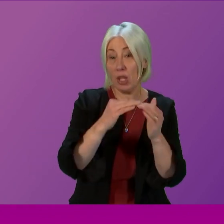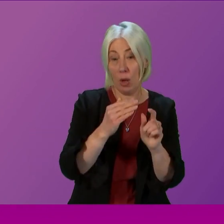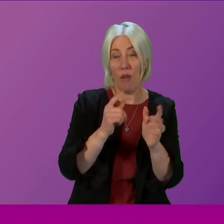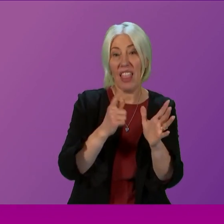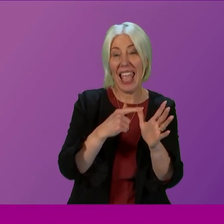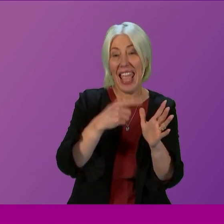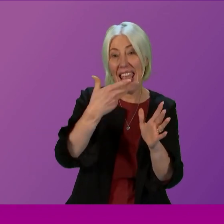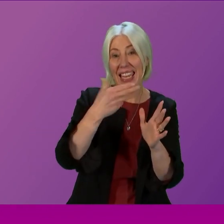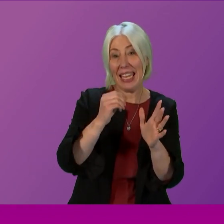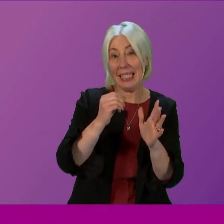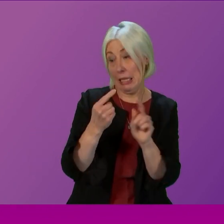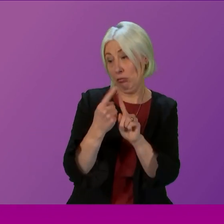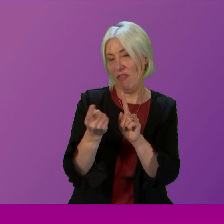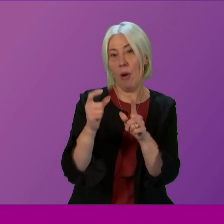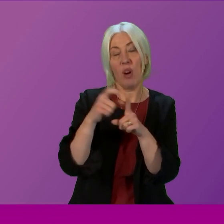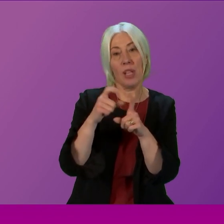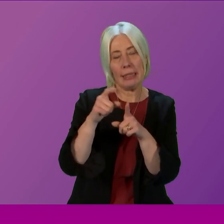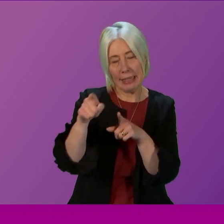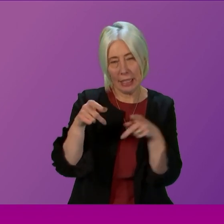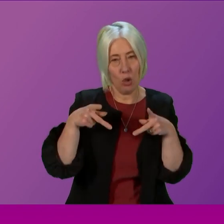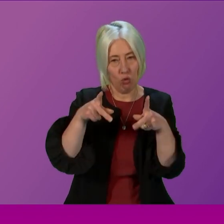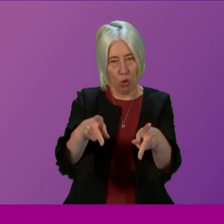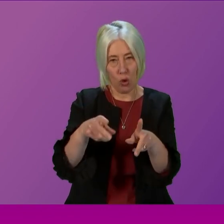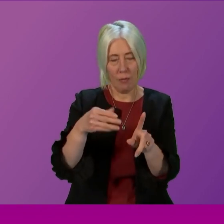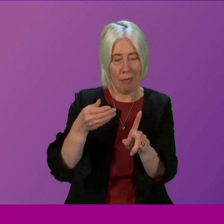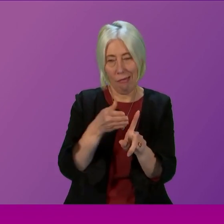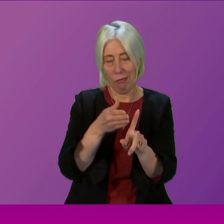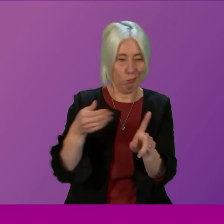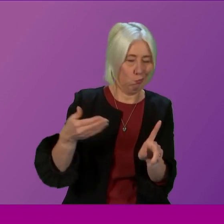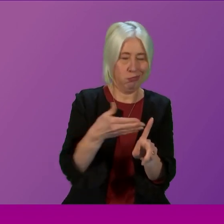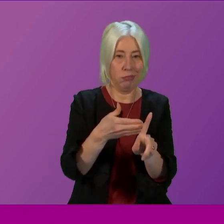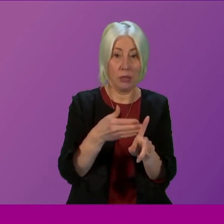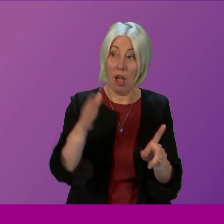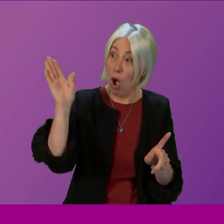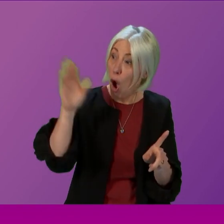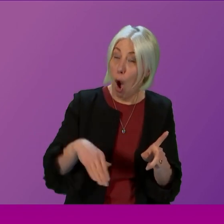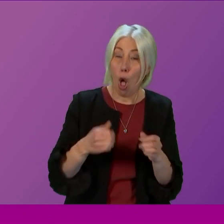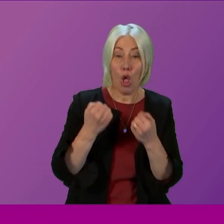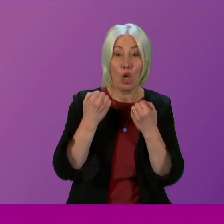near Dundee. Just about every driver in Scotland will travel on that road at some point,